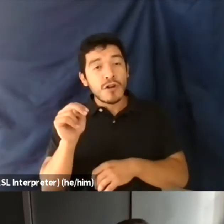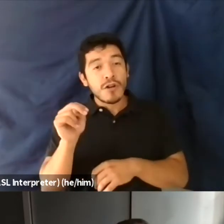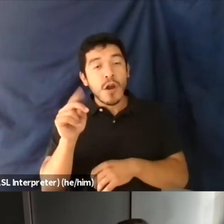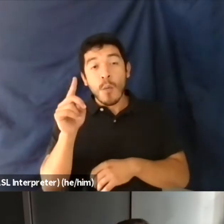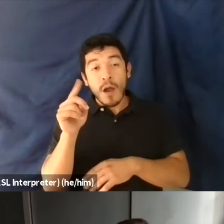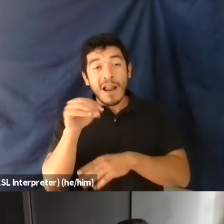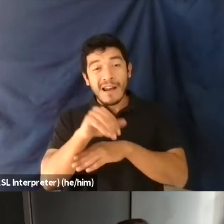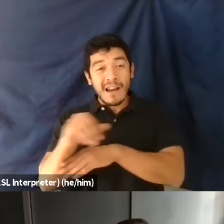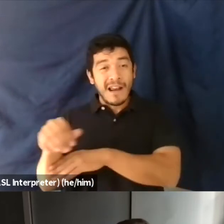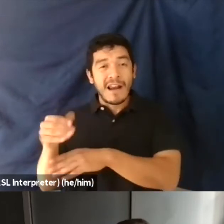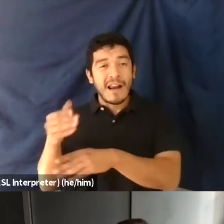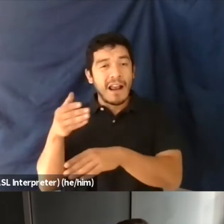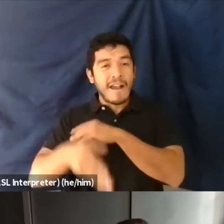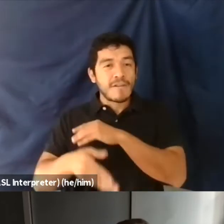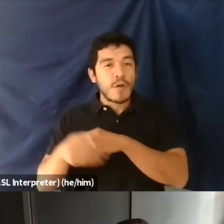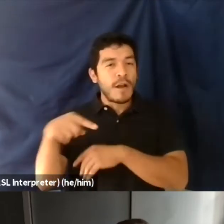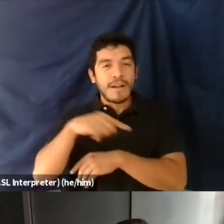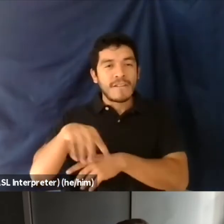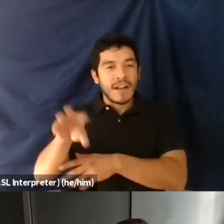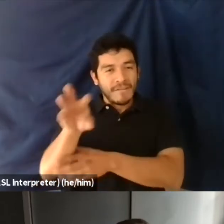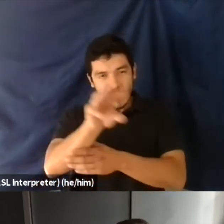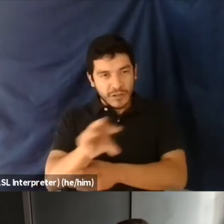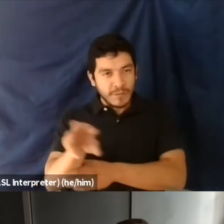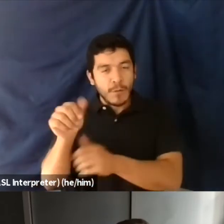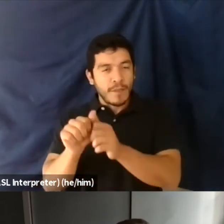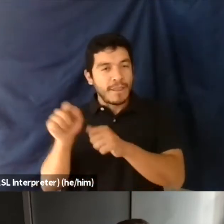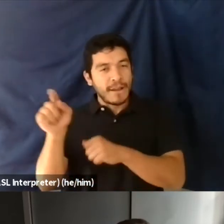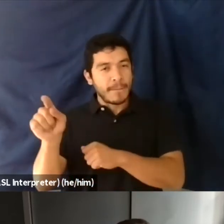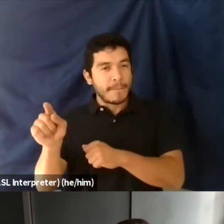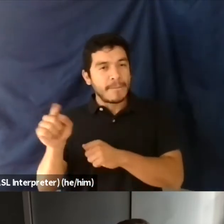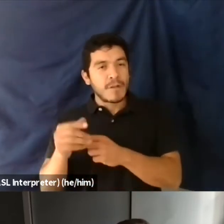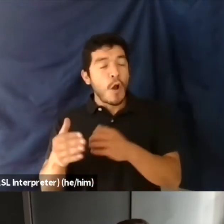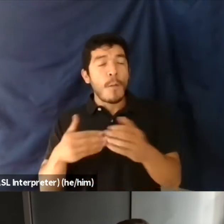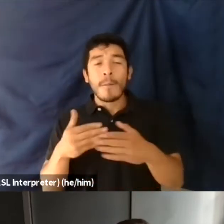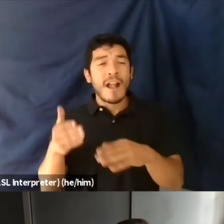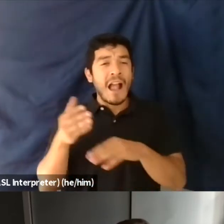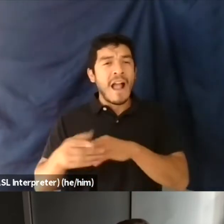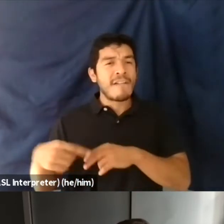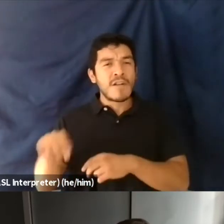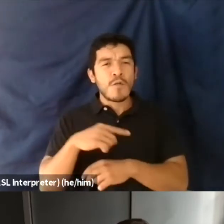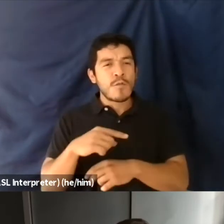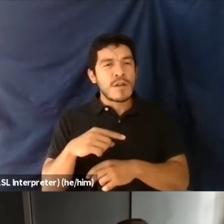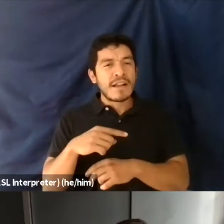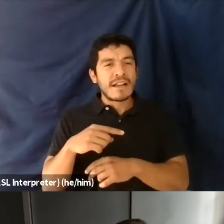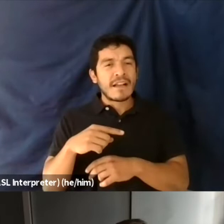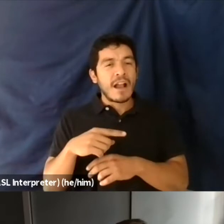after we had shot with him or maybe even after a day we weren't shooting with, we had just stopped by.